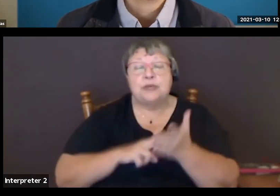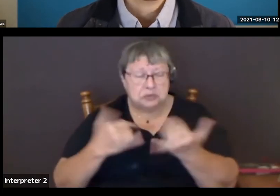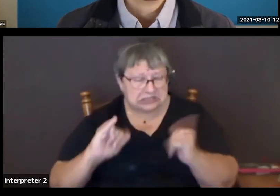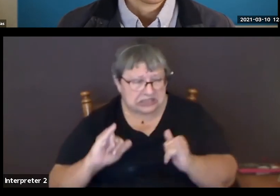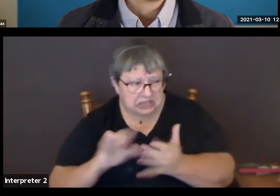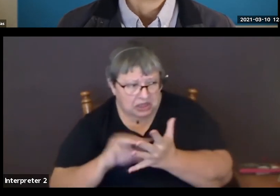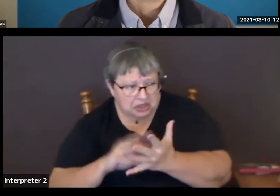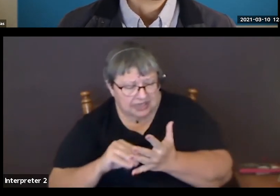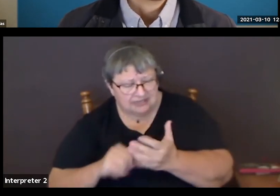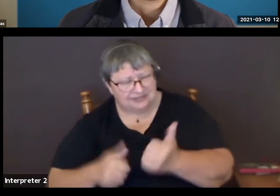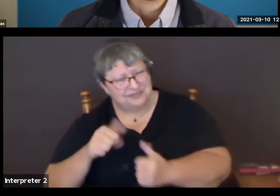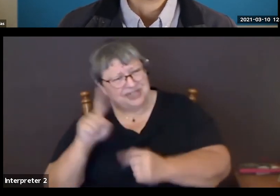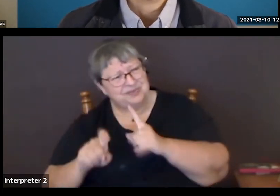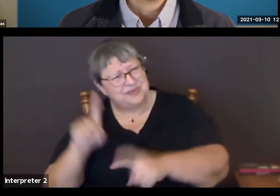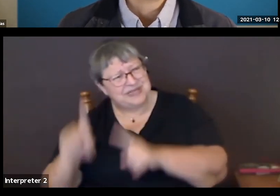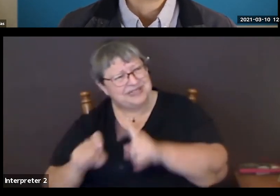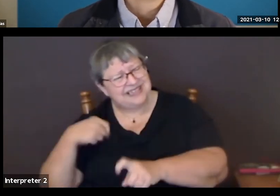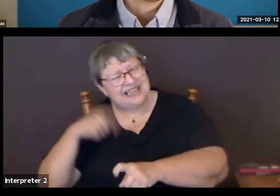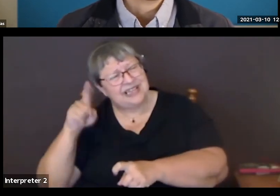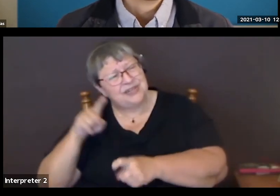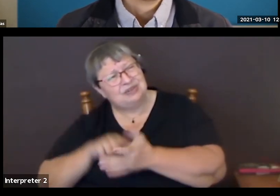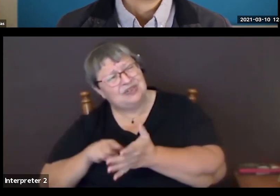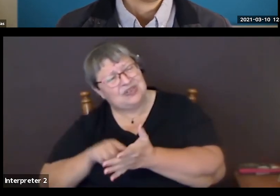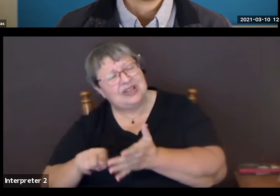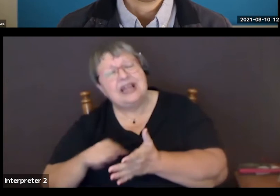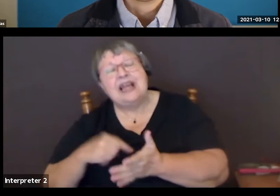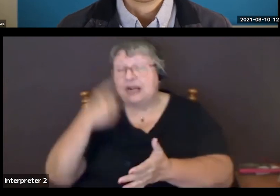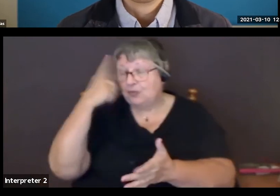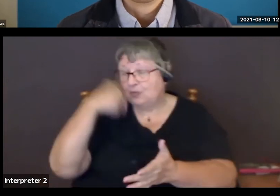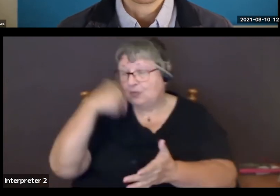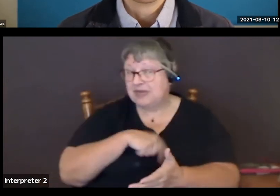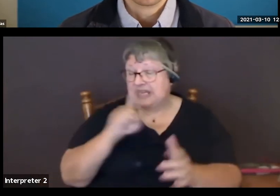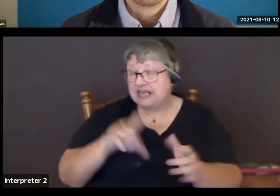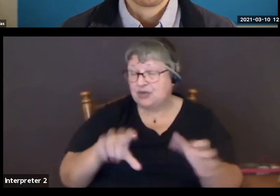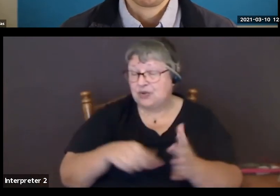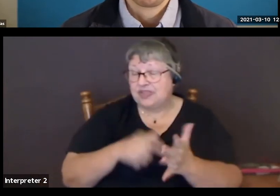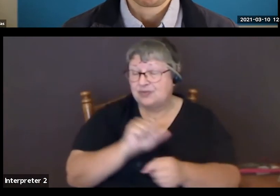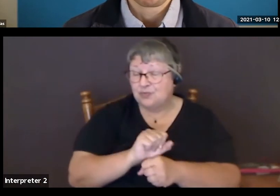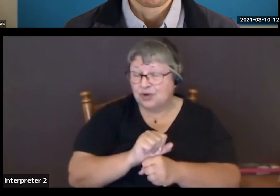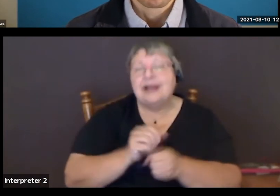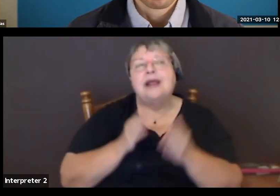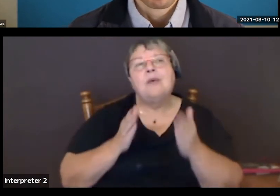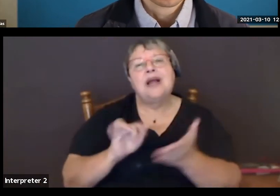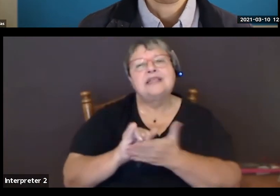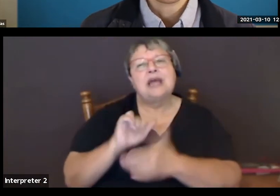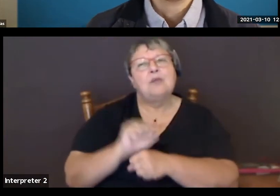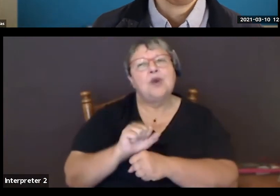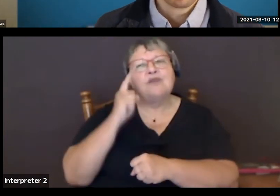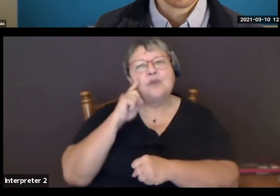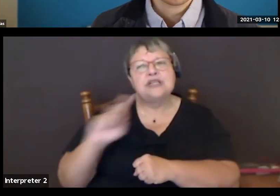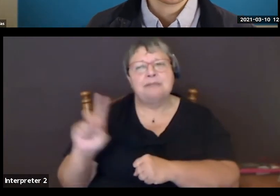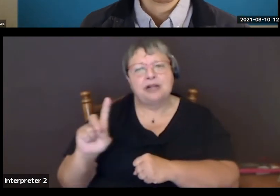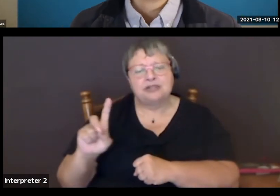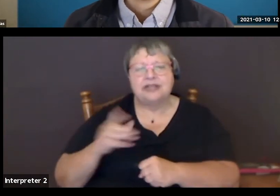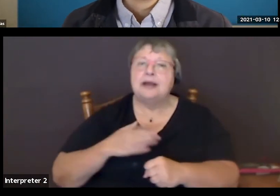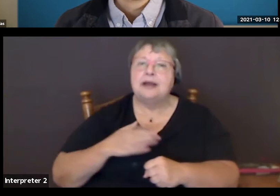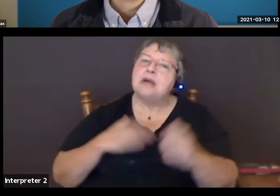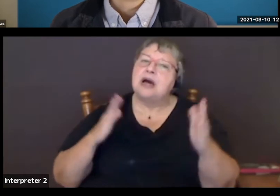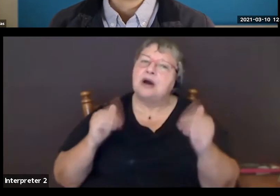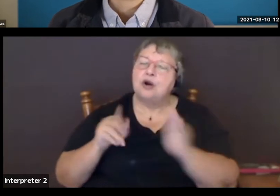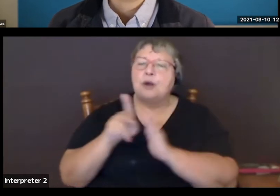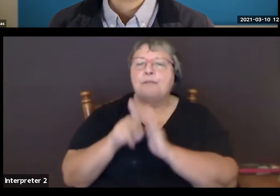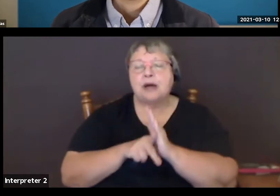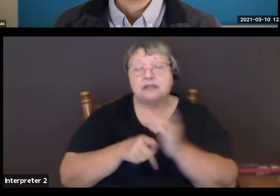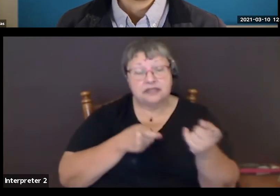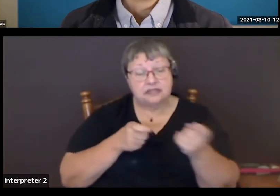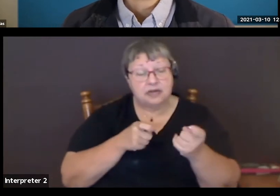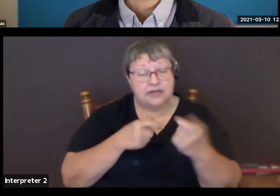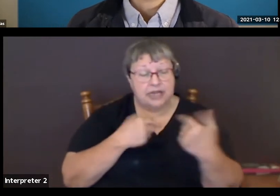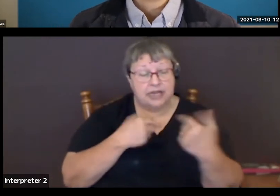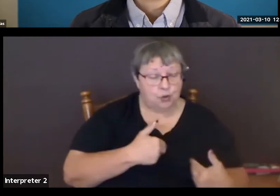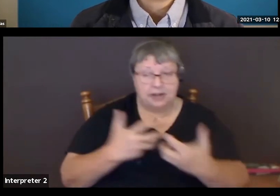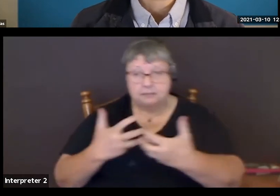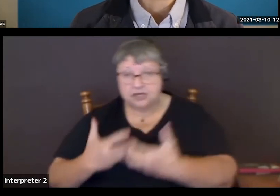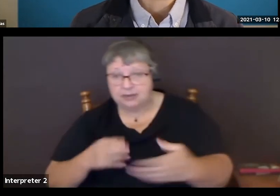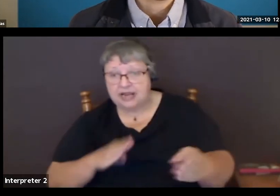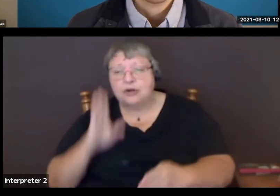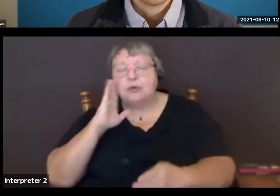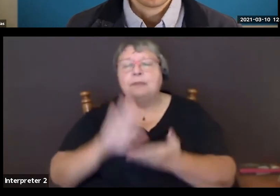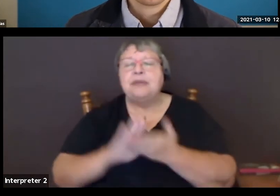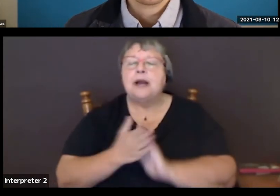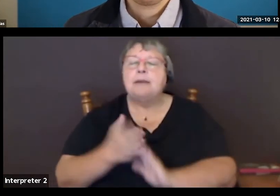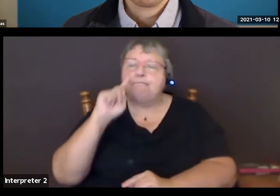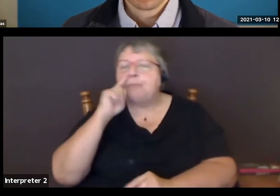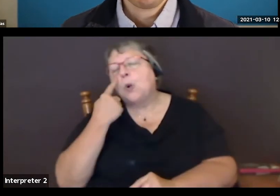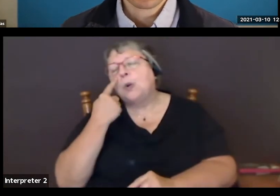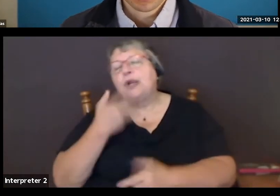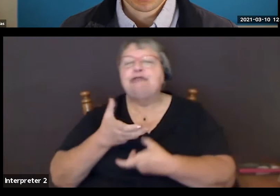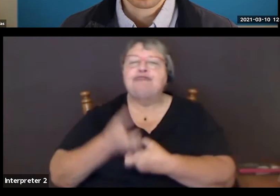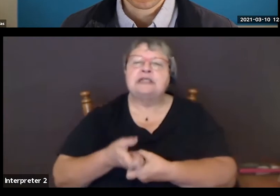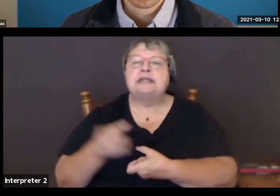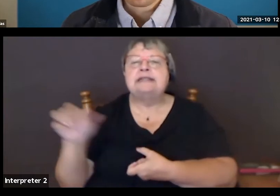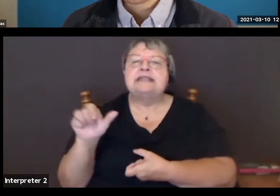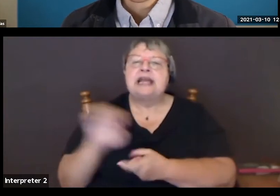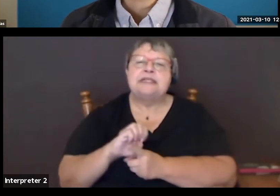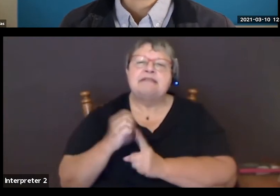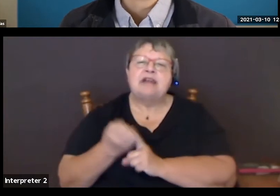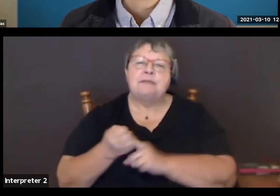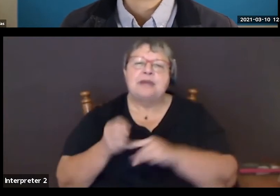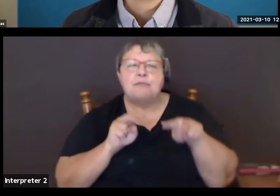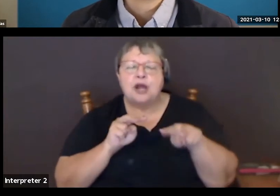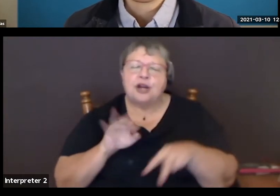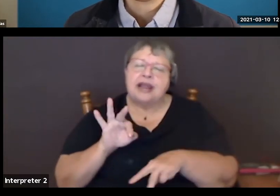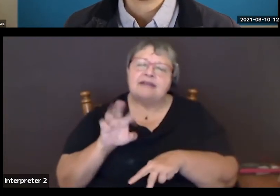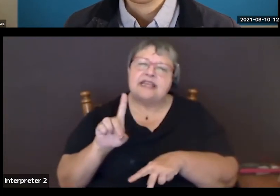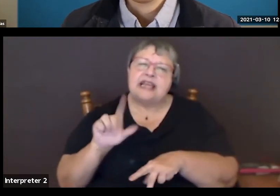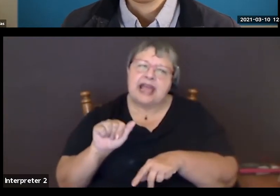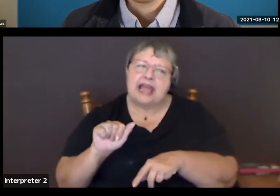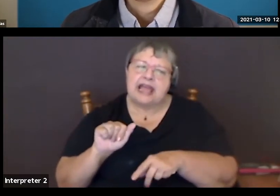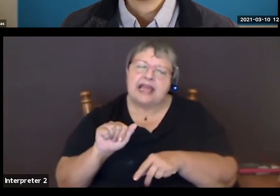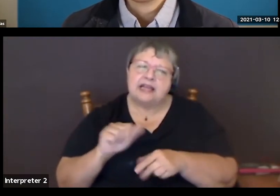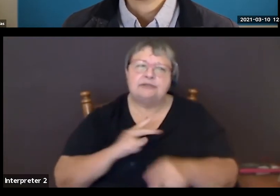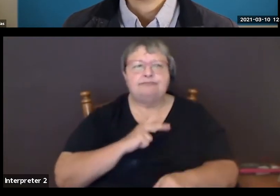And because we need to do this work in ways that work for democracy, it's my hope that policies governing human and machine behavior, but become as boring and trusted as independent environmental monitoring FDA protocols for clinical trials, or government